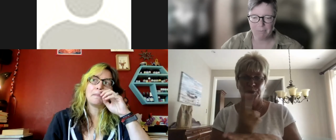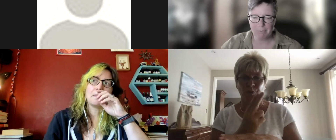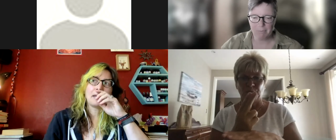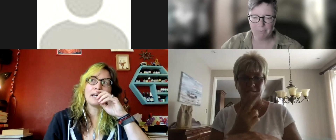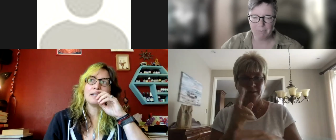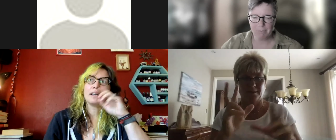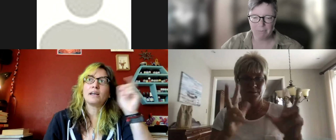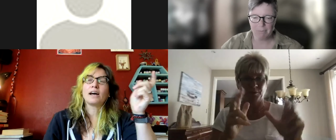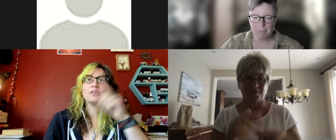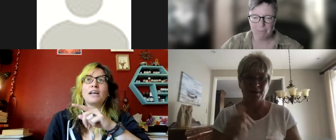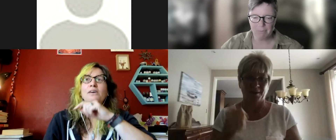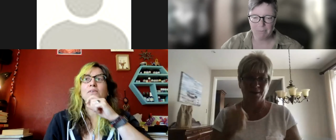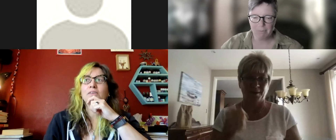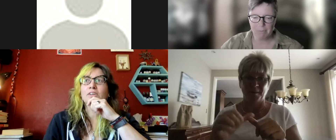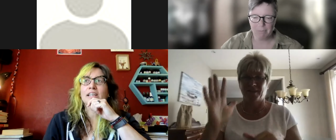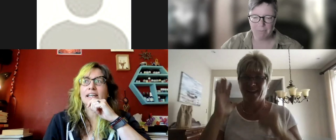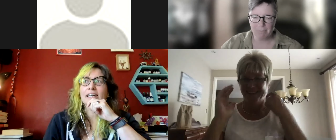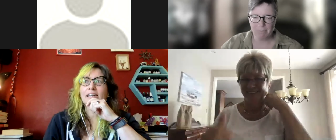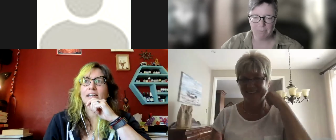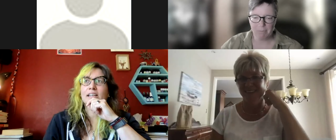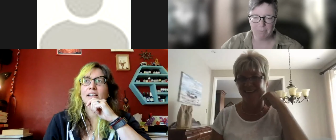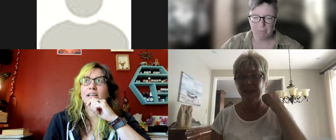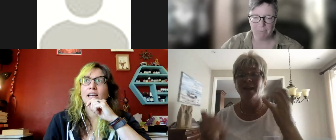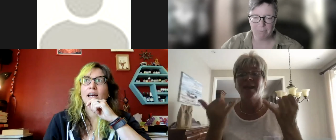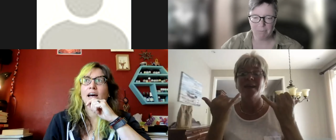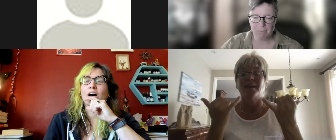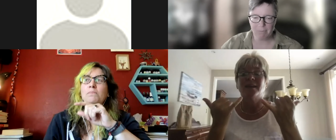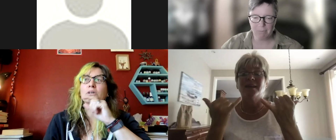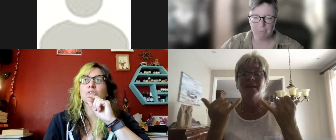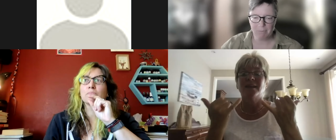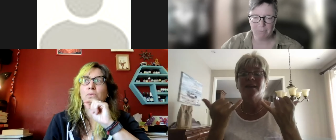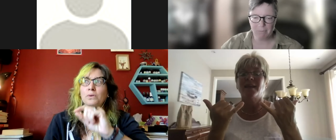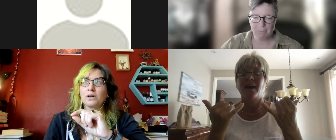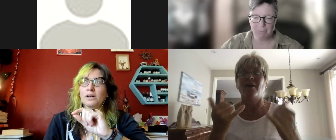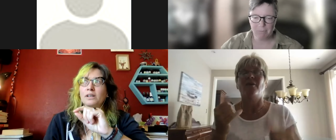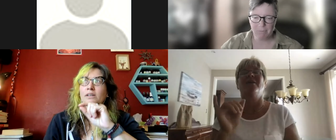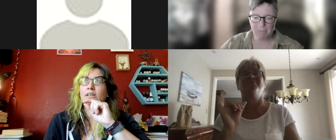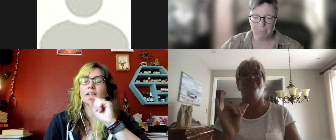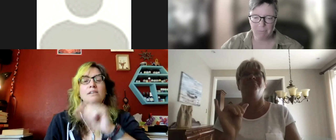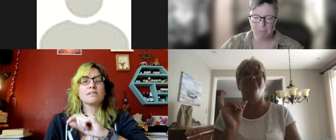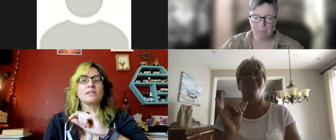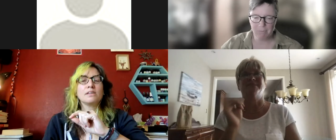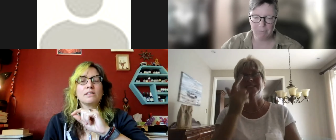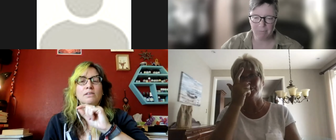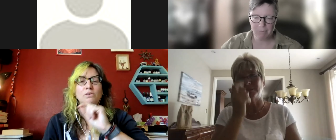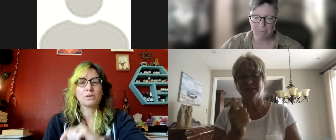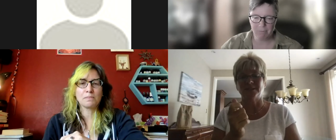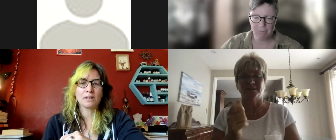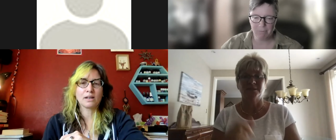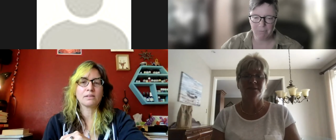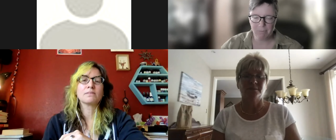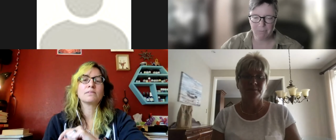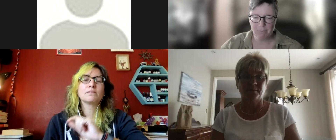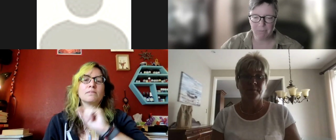I now look at how much more, at least in North America,